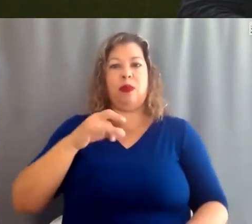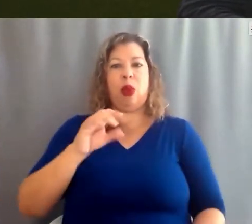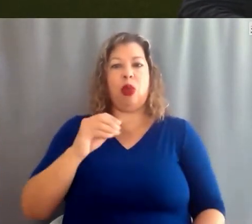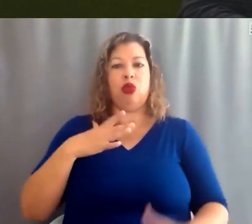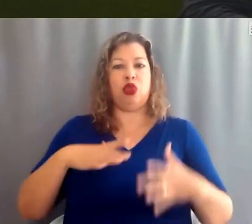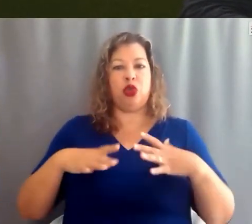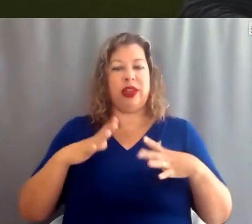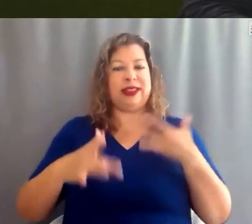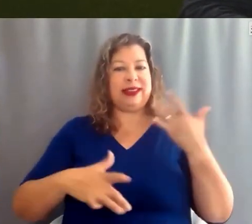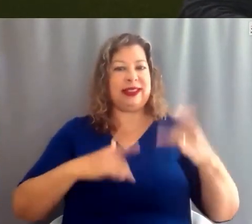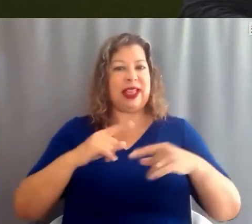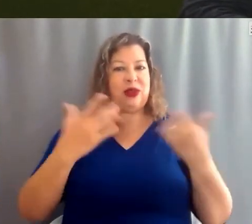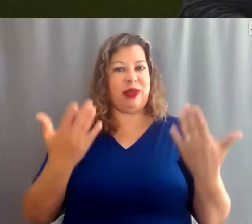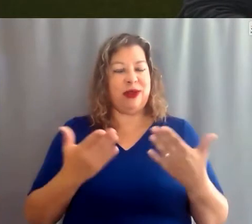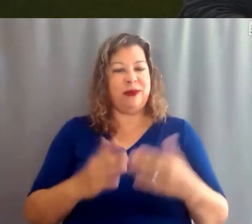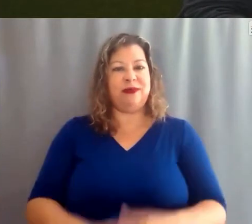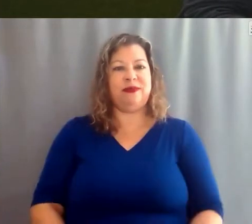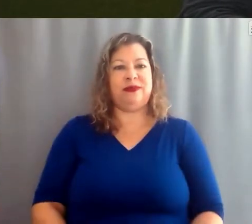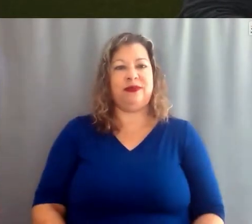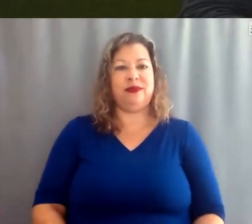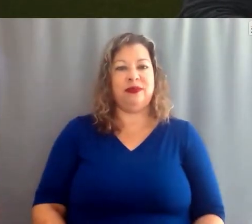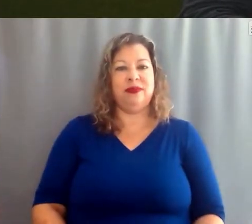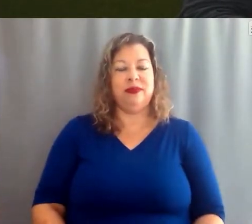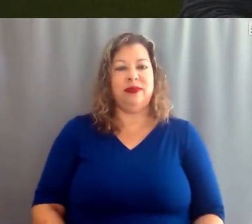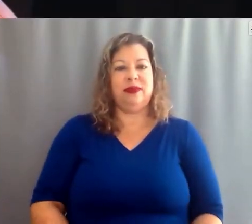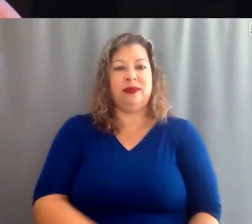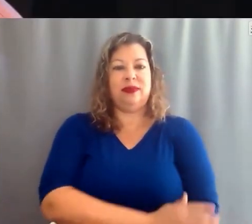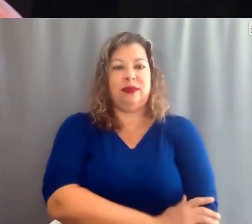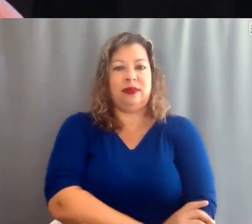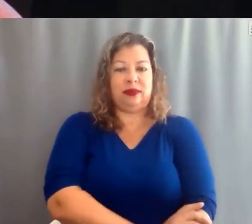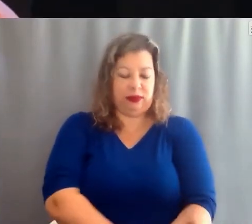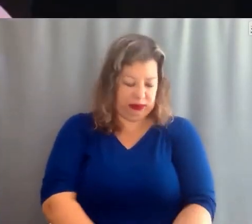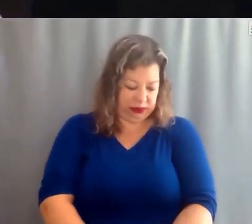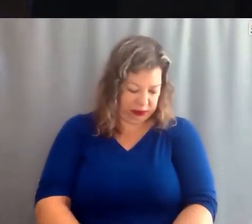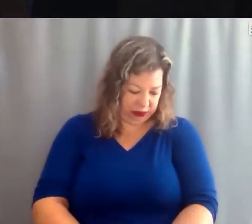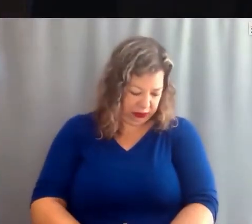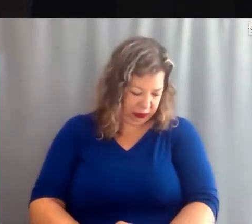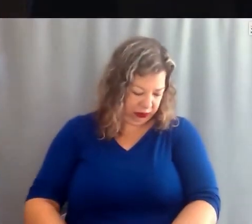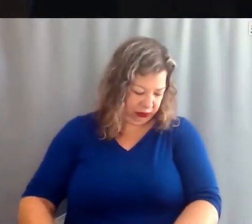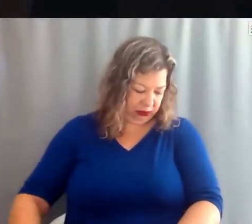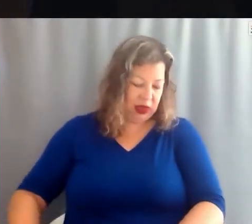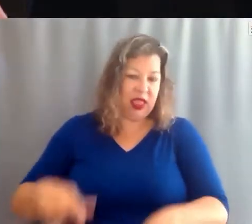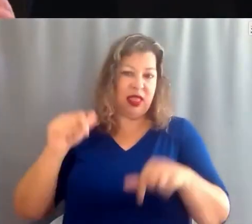So you guys. This has been an amalgamation of work and phone calls